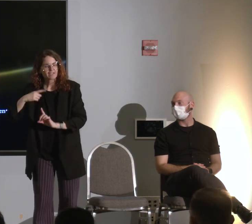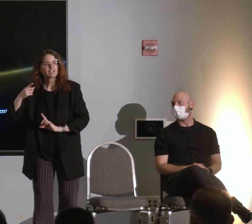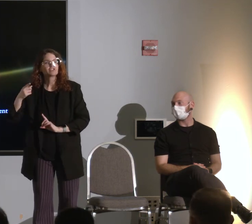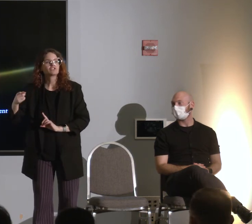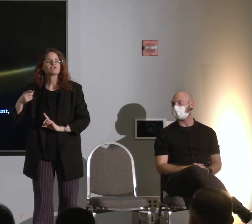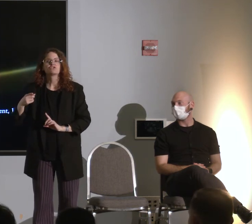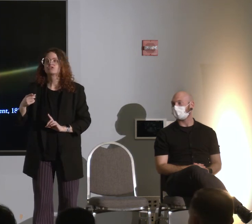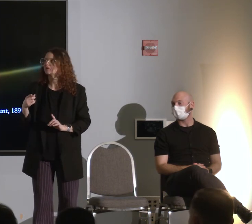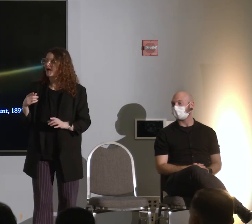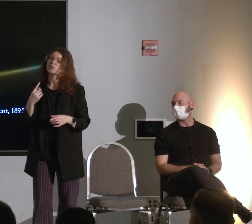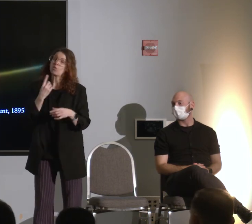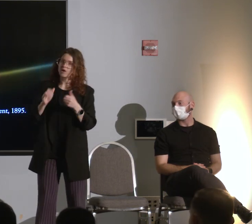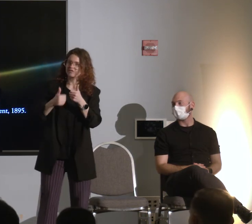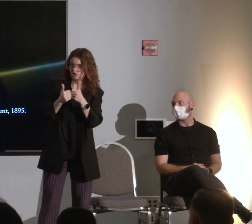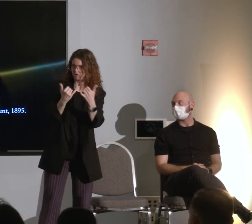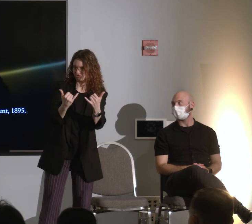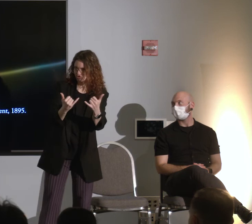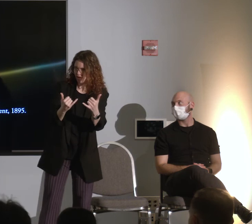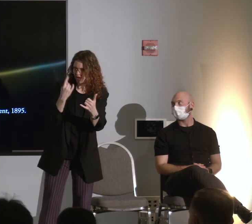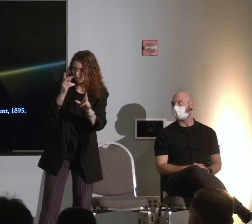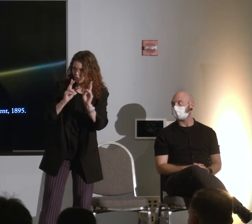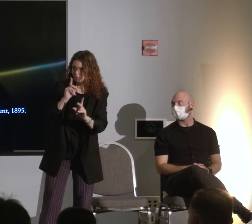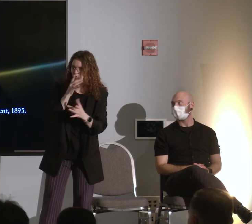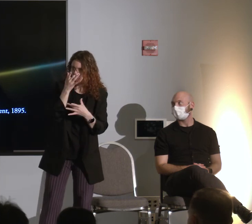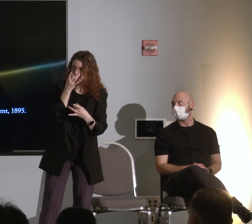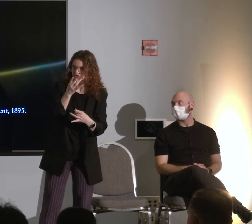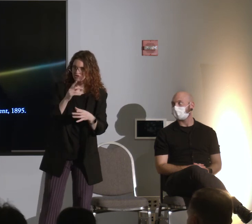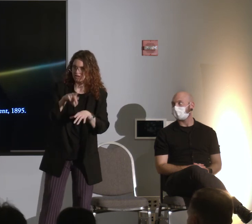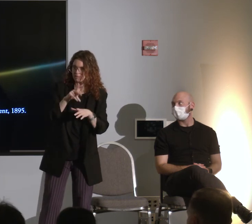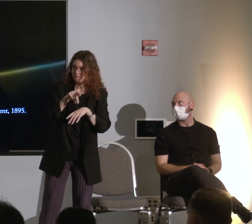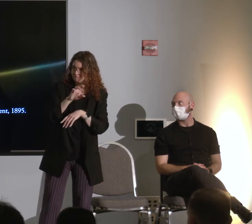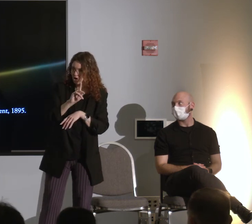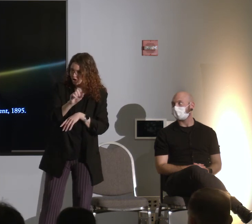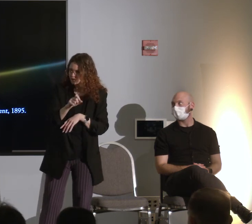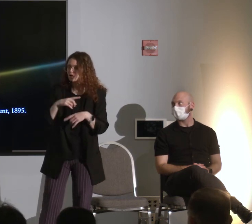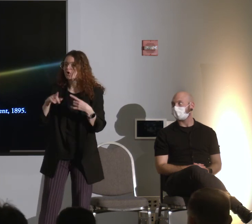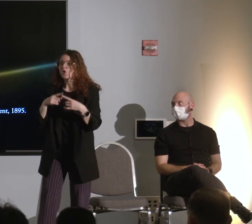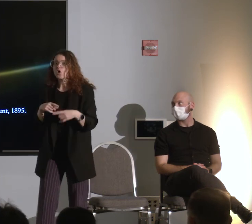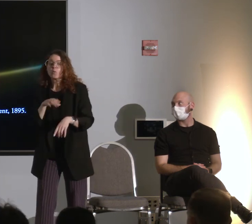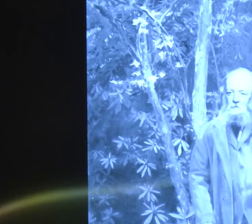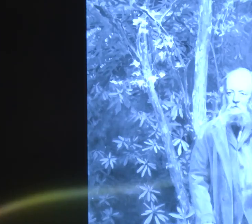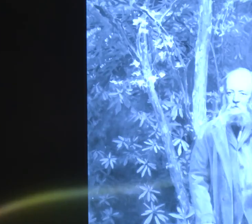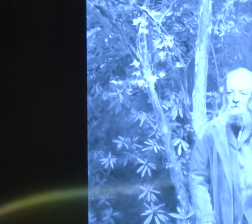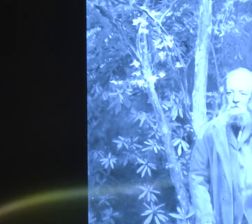This is one of the challenges today of people who were interested in the parks is when Olmstead and Richardson went to Buffalo, it was a whole